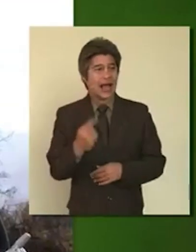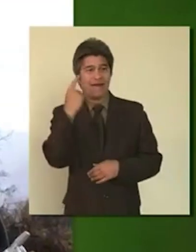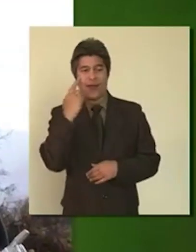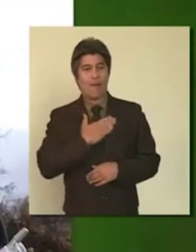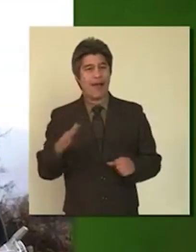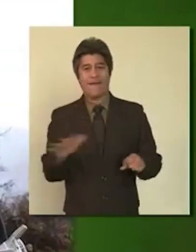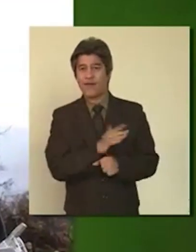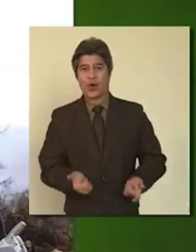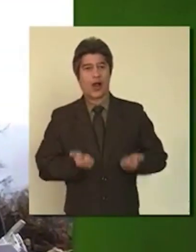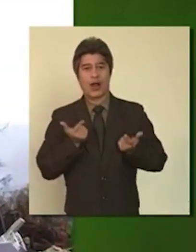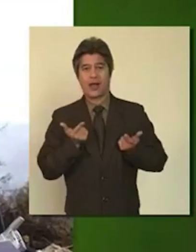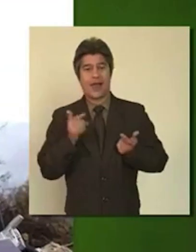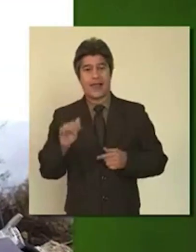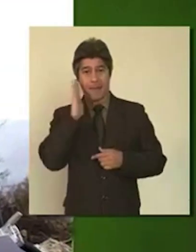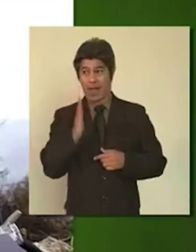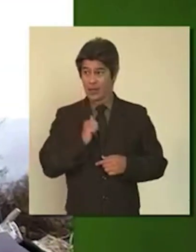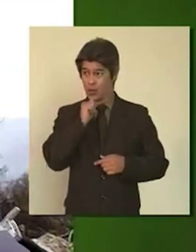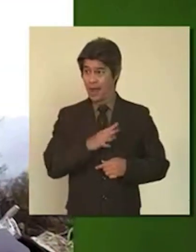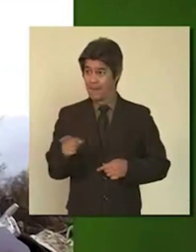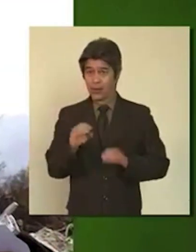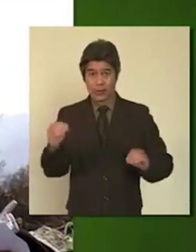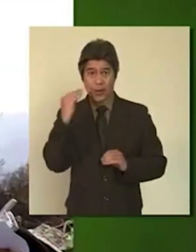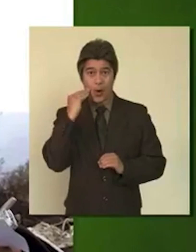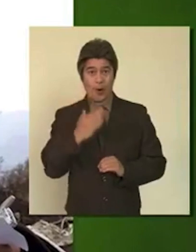I never thought in my entire life that my grandmother would go homeless